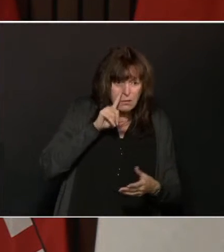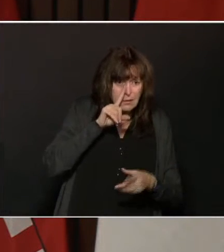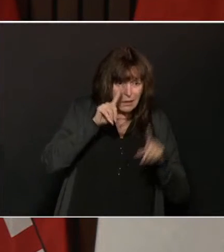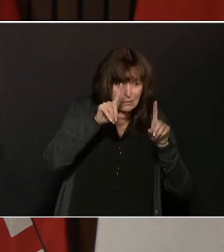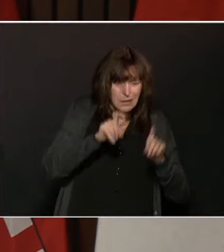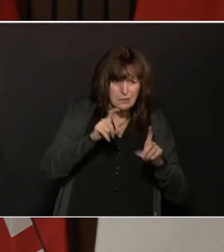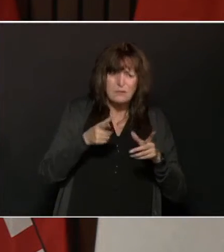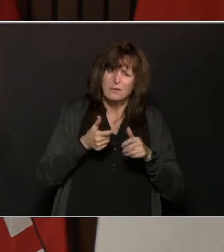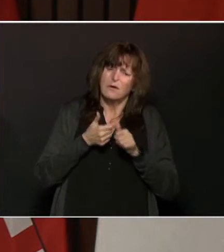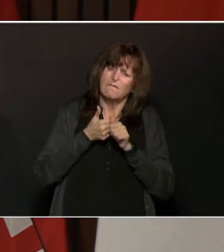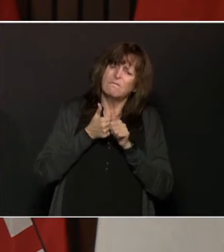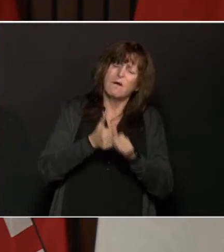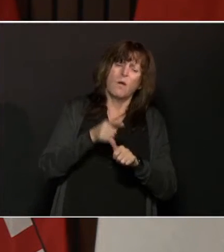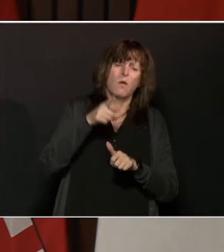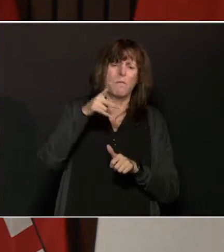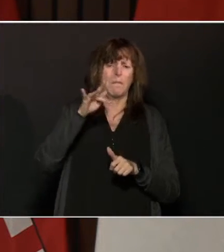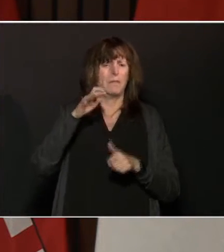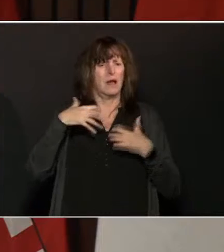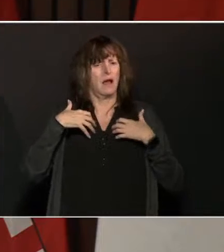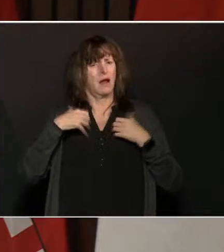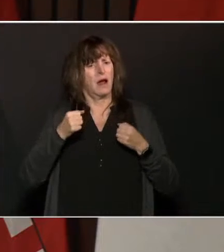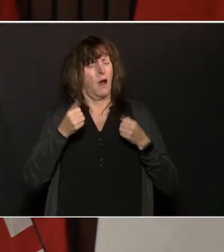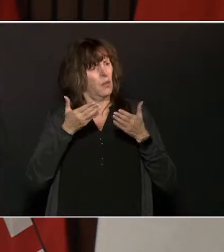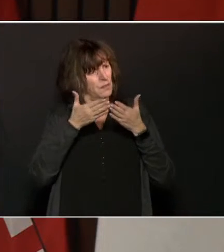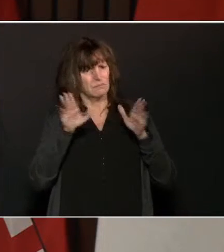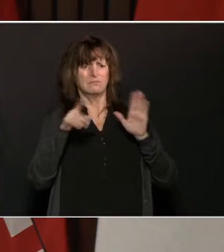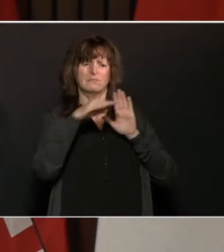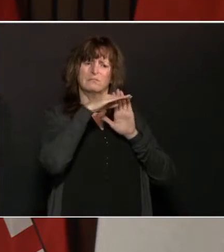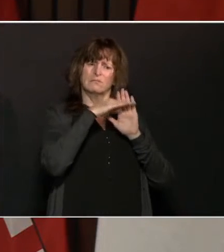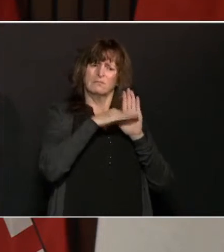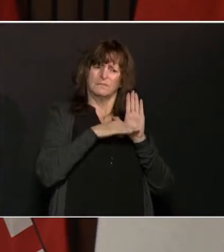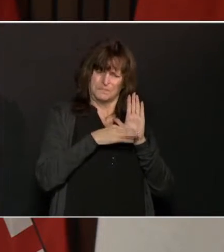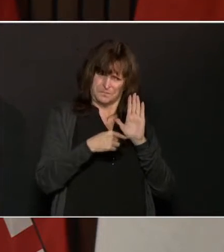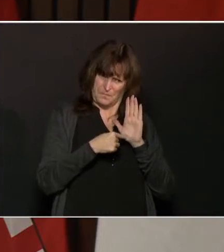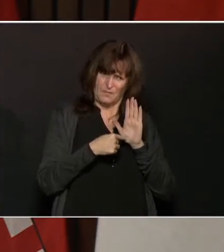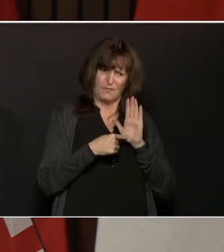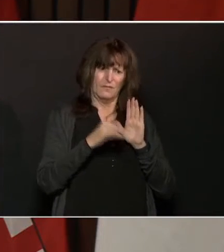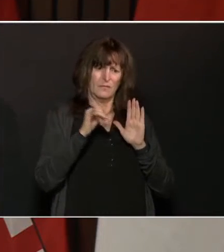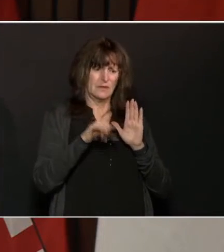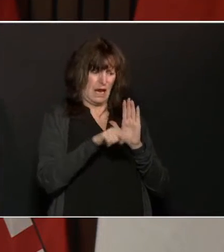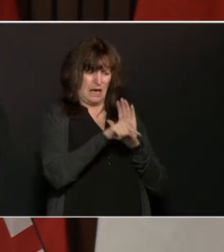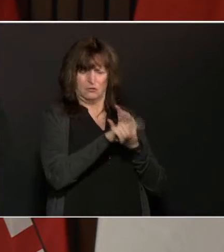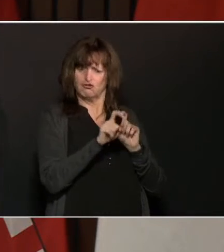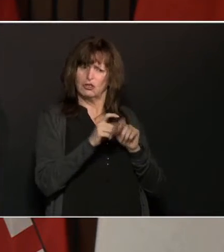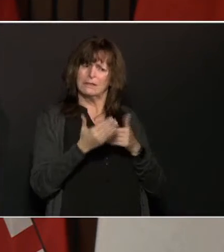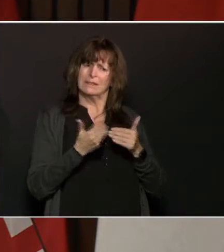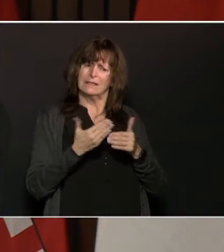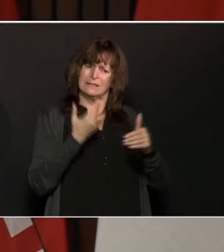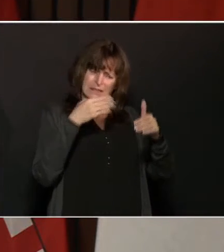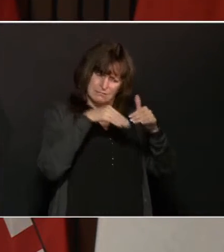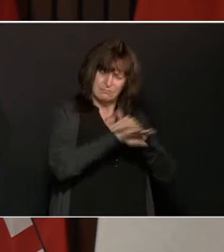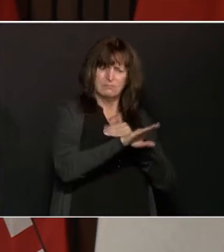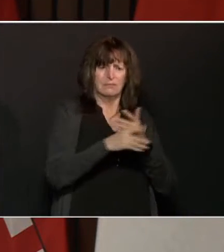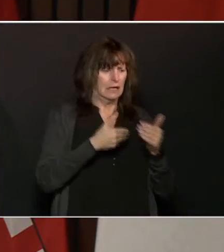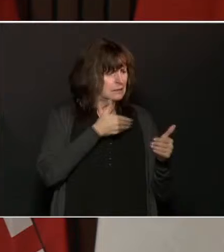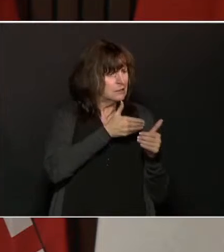AS THE NETHERLANDS FRANCE UNITED KINGDOM AND GERMANY KINGDOM AND GERMANY THEY MOVED INTO KINGDOM AND GERMANY THEY MOVED INTO THEIR KINGDOM AND GERMANY THEY MOVED INTO THEIR SECOND KINGDOM AND GERMANY THEY MOVED INTO THEIR SECOND WAVE